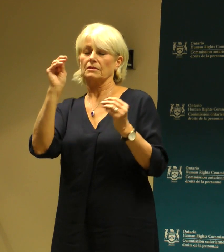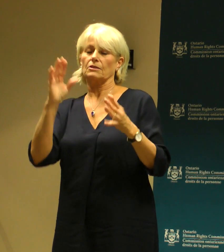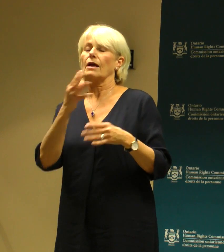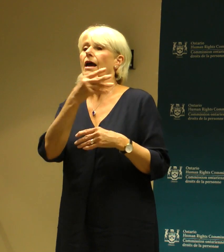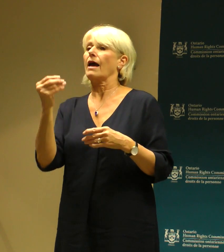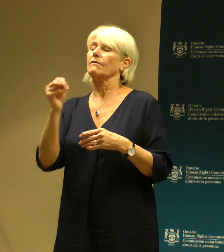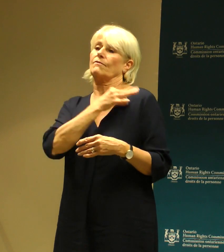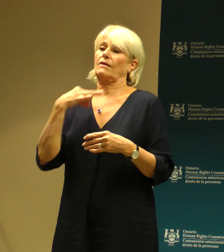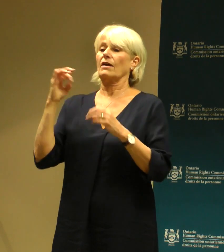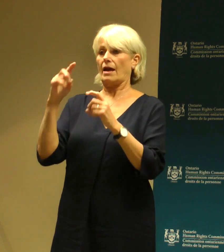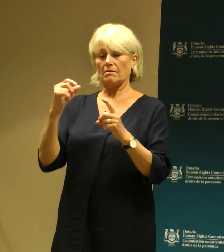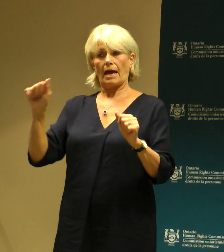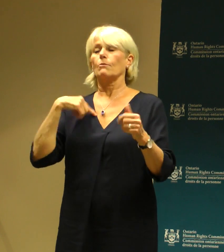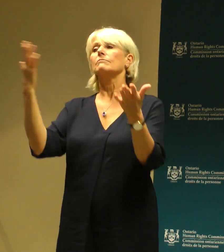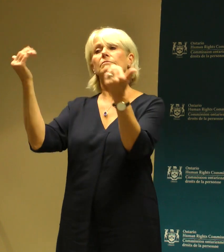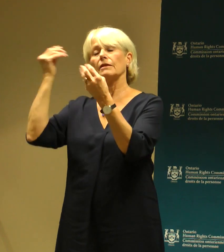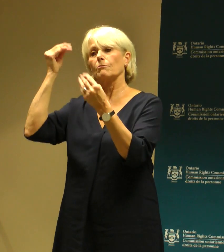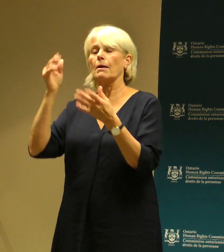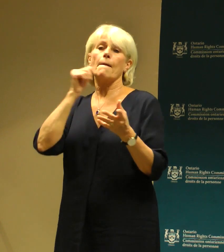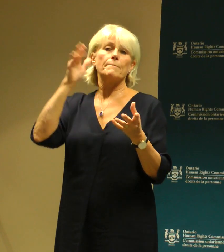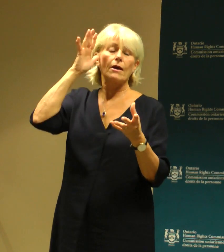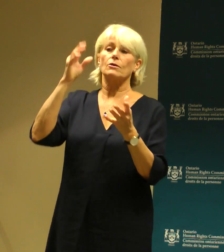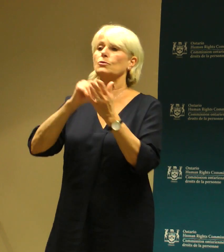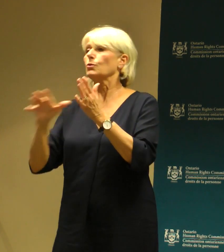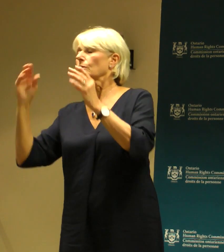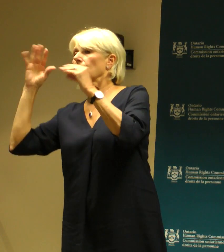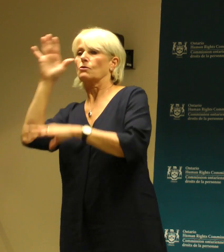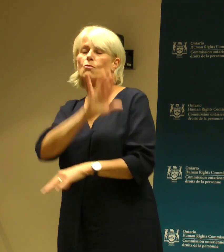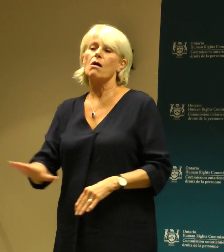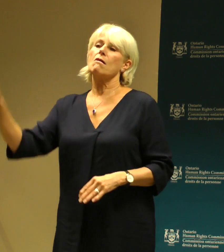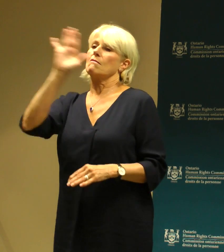We’ll hear from parents, students and educators across the province, and visit